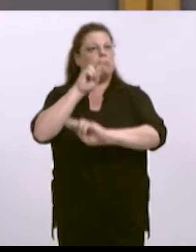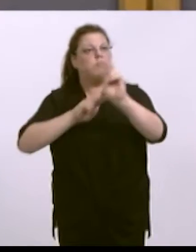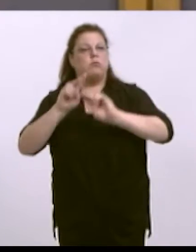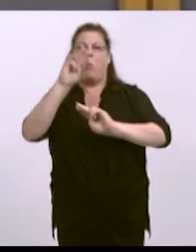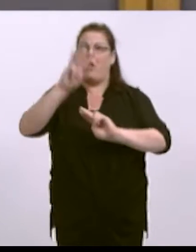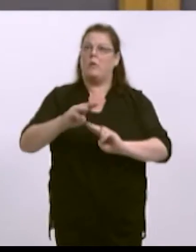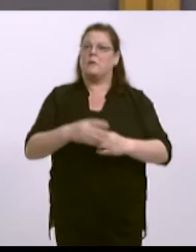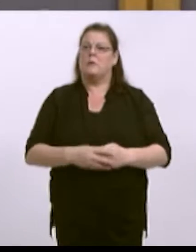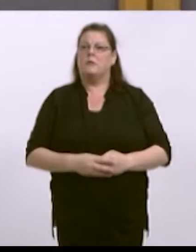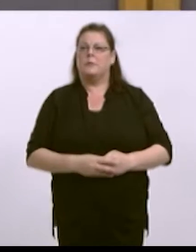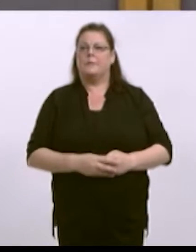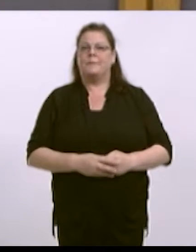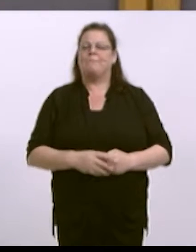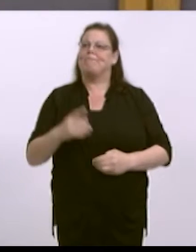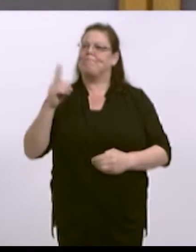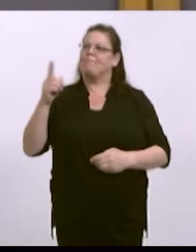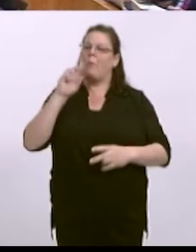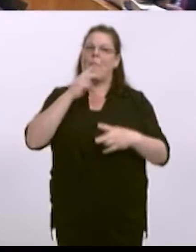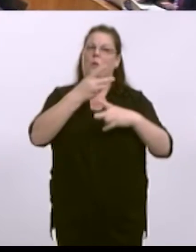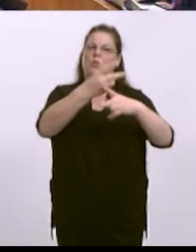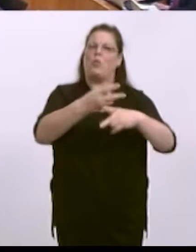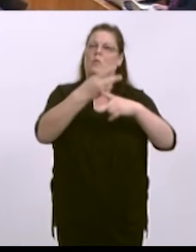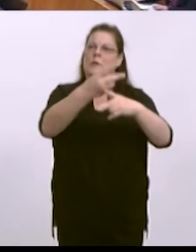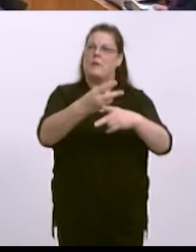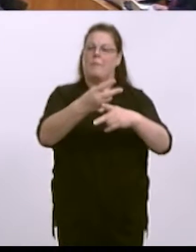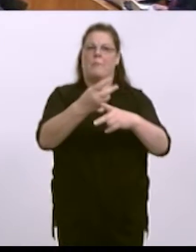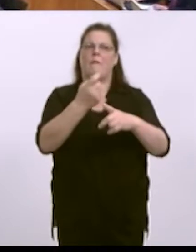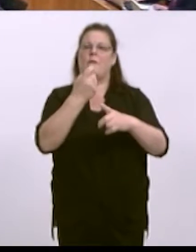Mark Isherwood: Tourism sector representatives in Flintshire and across north Wales have